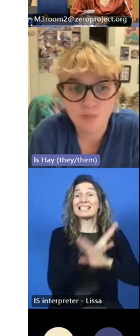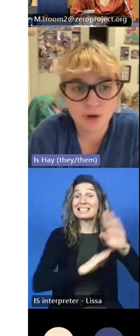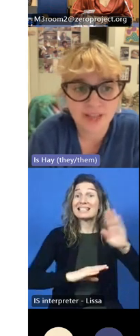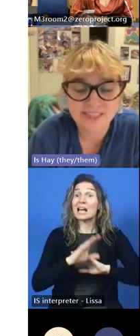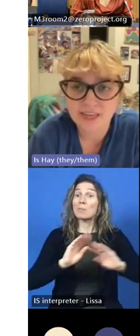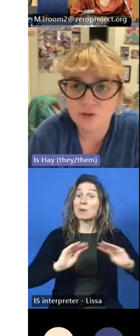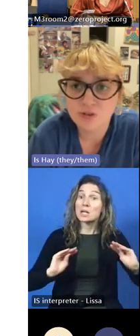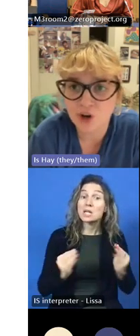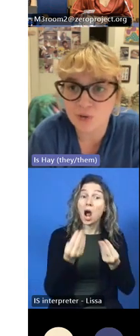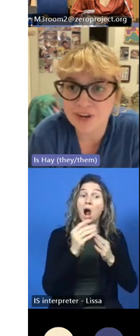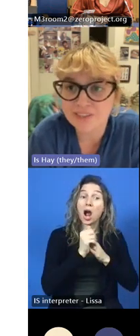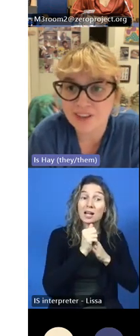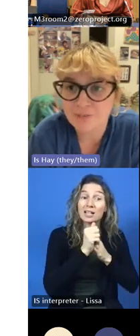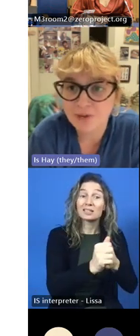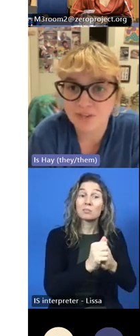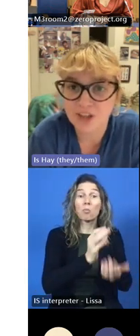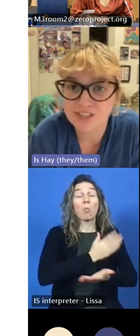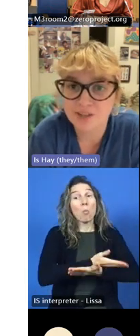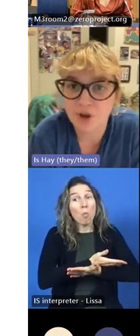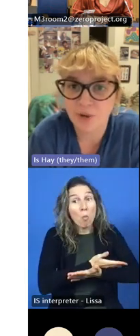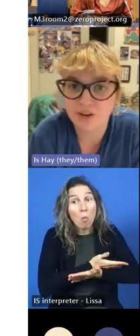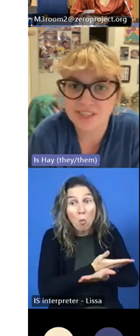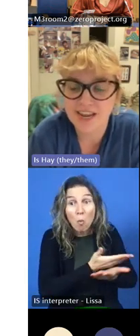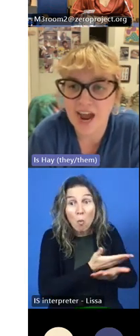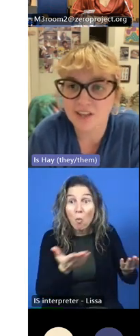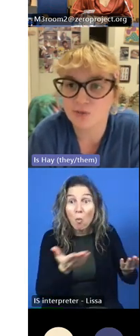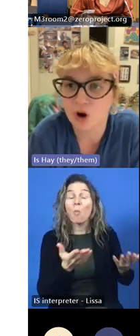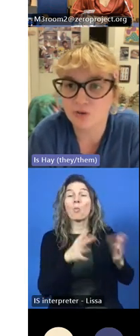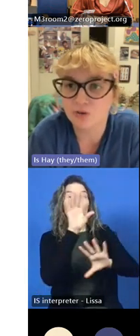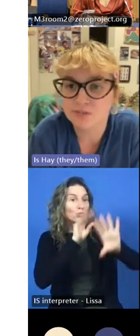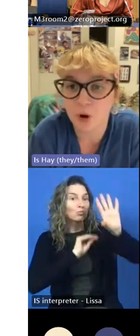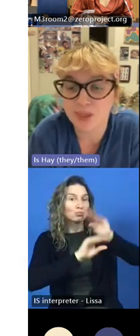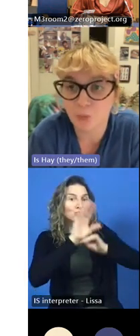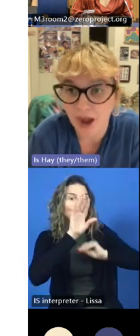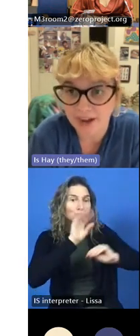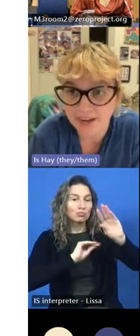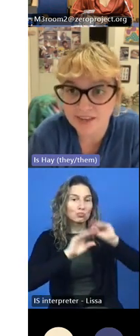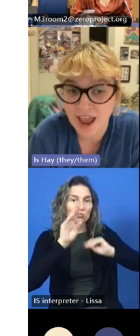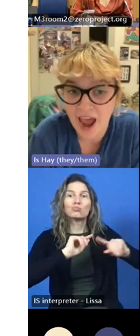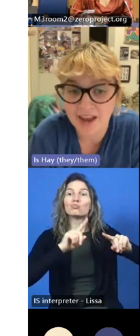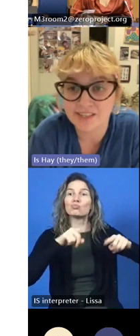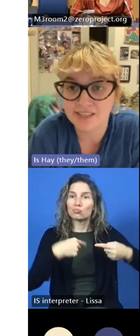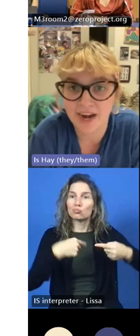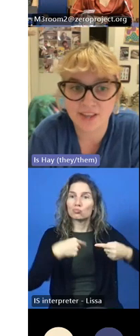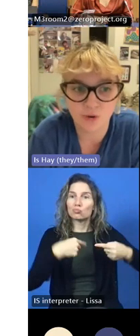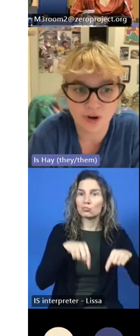developed their skills and have gone on to take on other roles both at YDAS and other